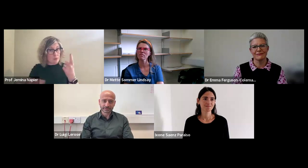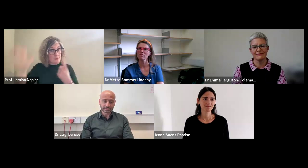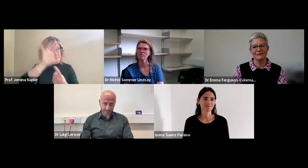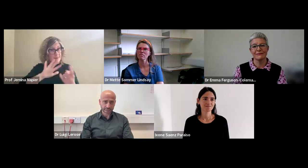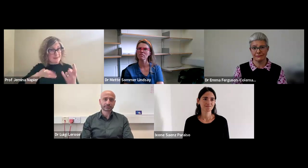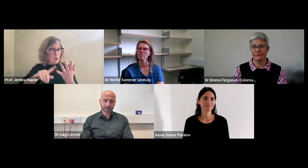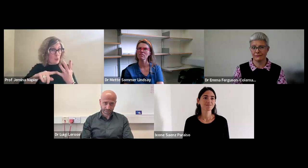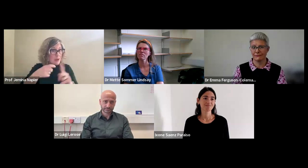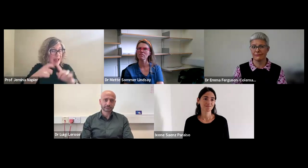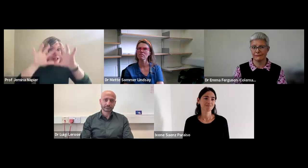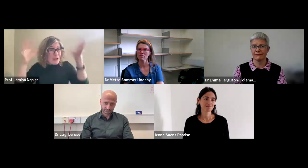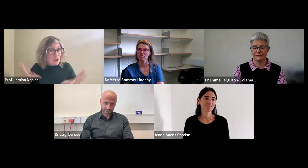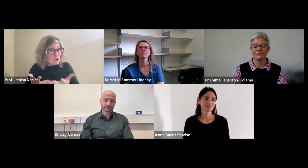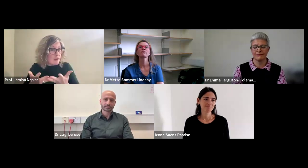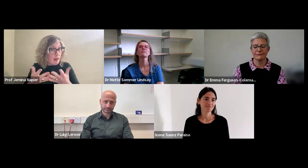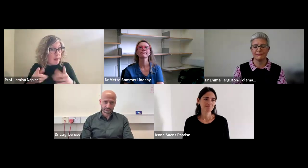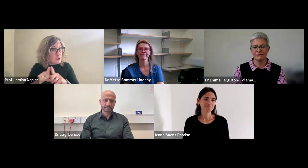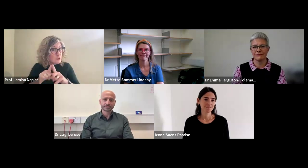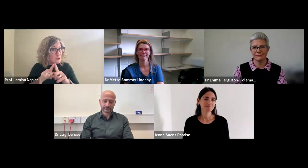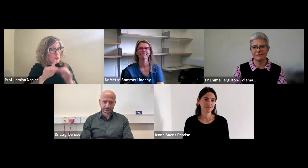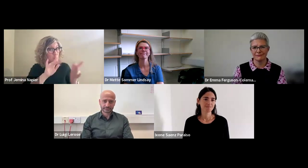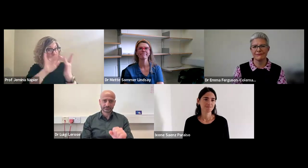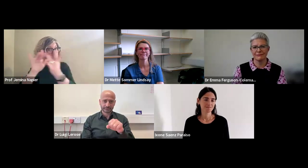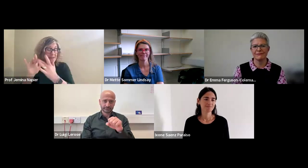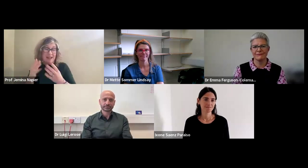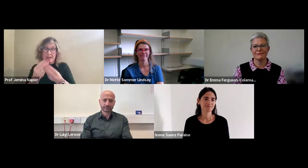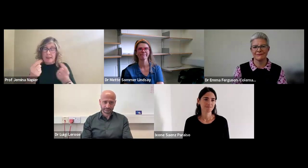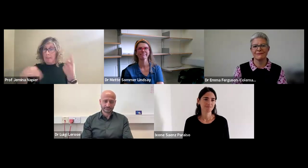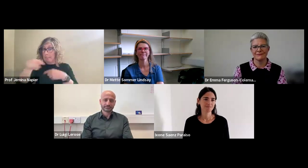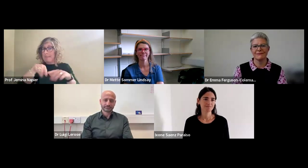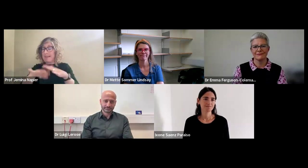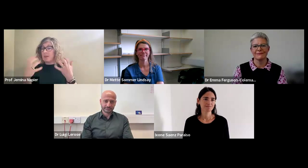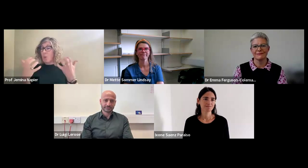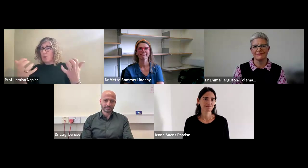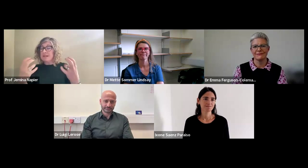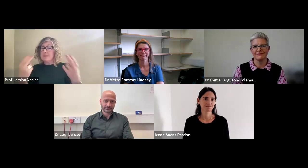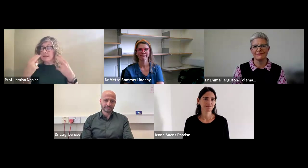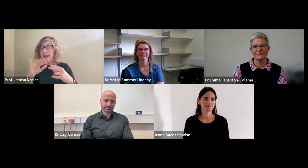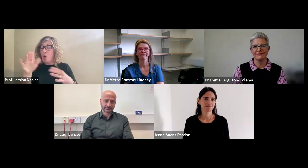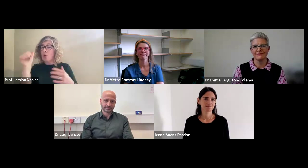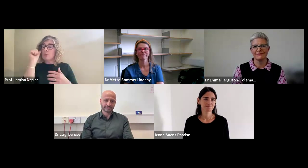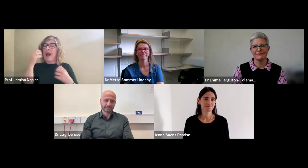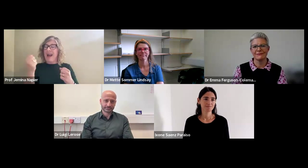not only in your own university, but around the UK and around the globe. And I'm sure that there are